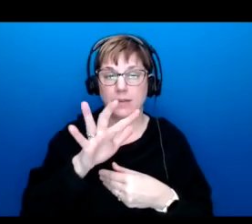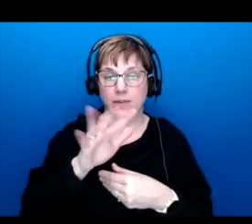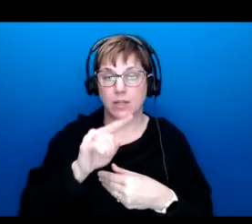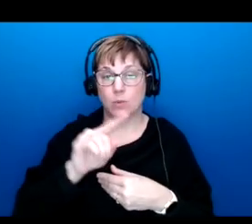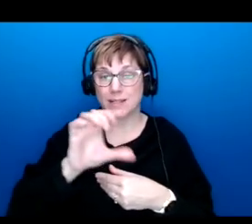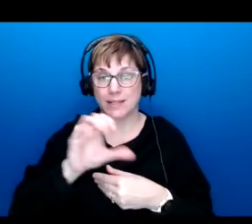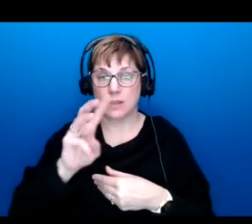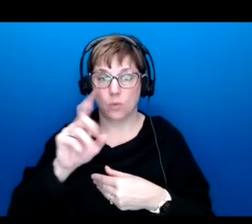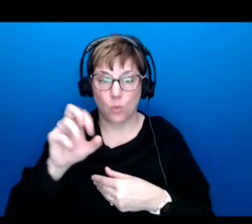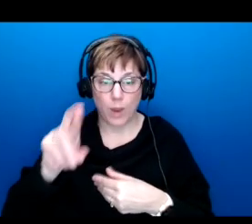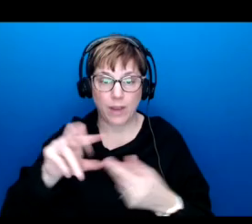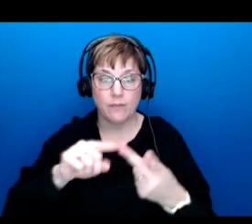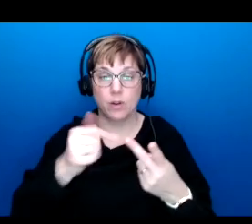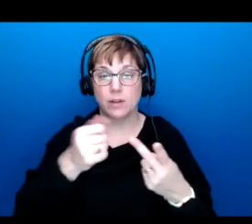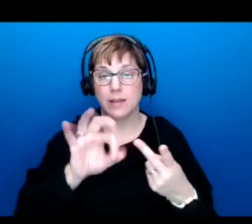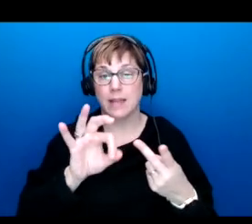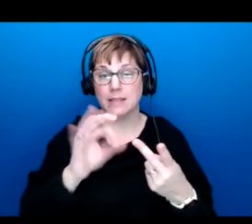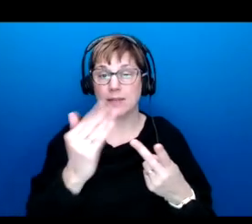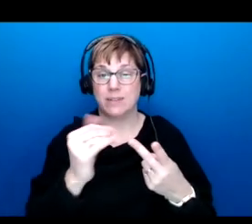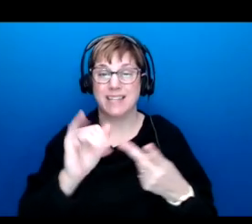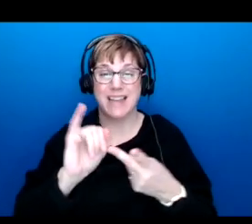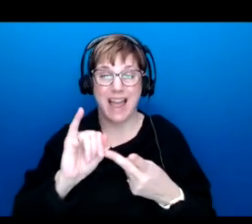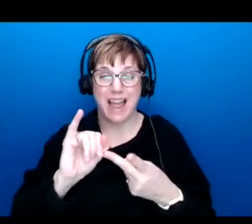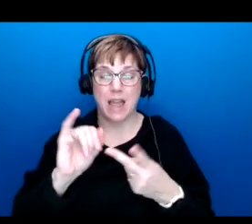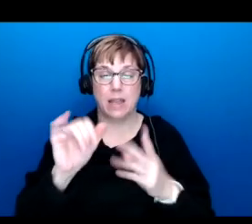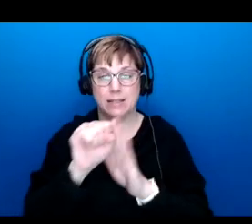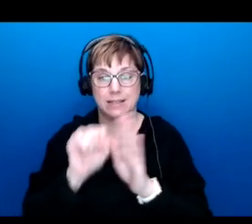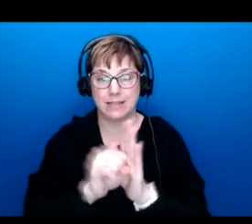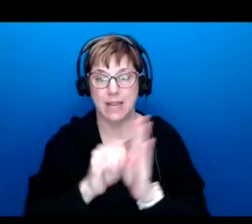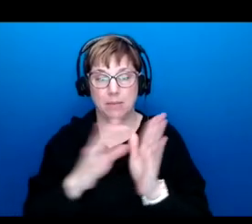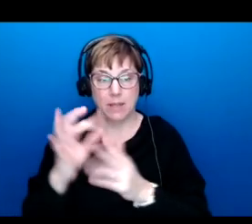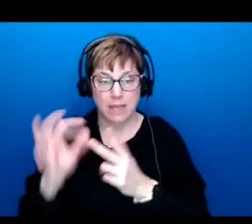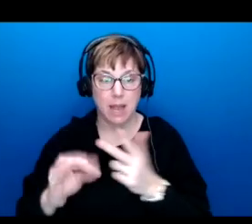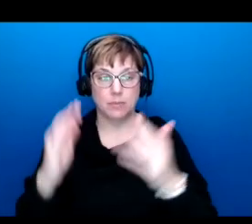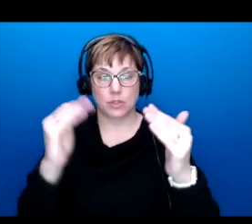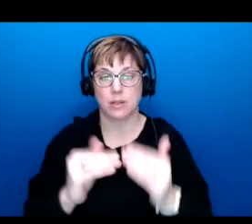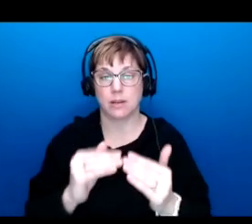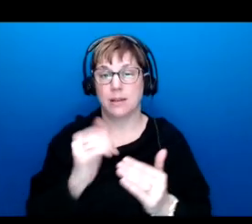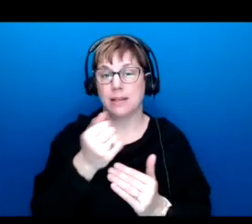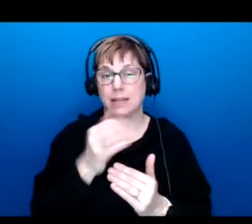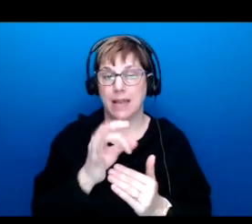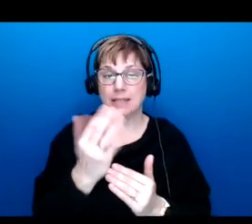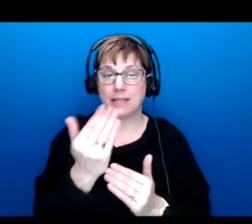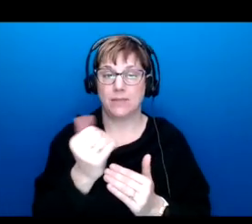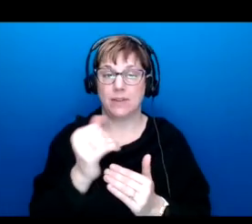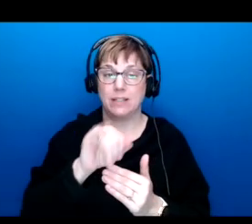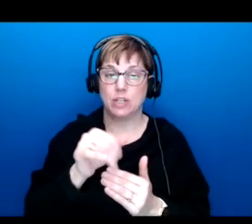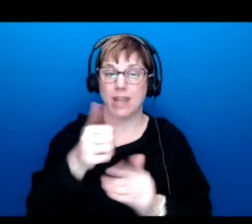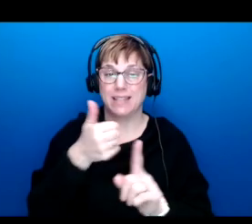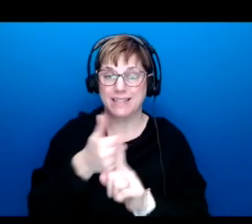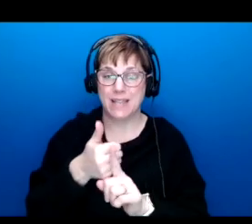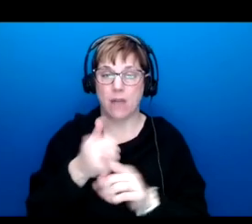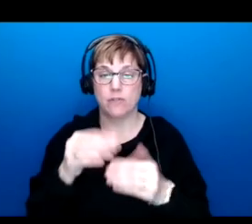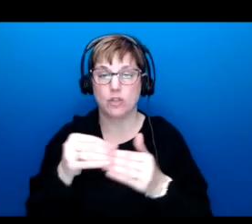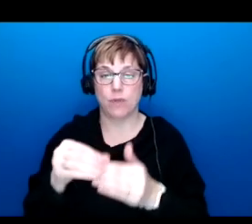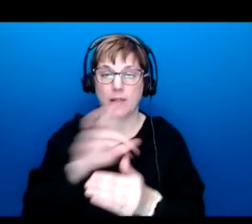1915(i) HCBS state plan options, 1915(j), self-directed personal assistance services,